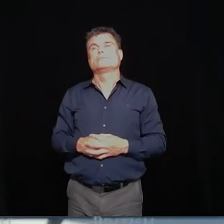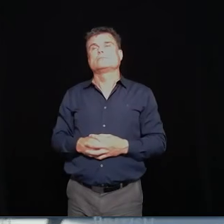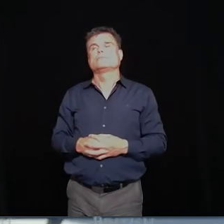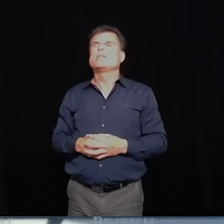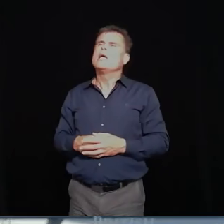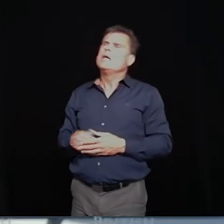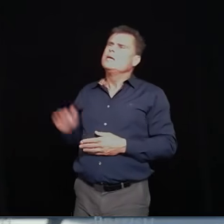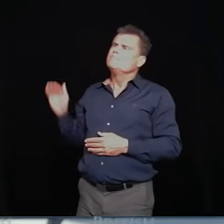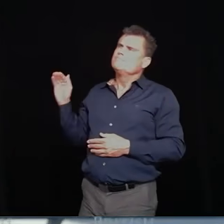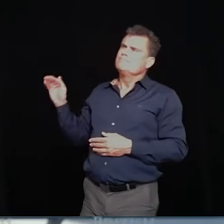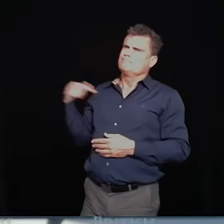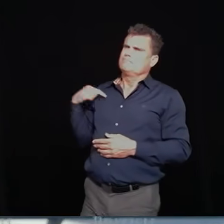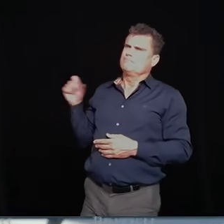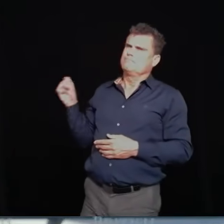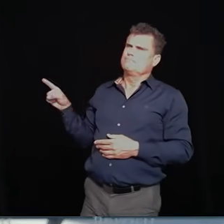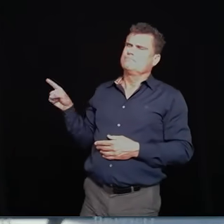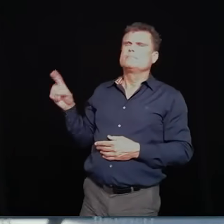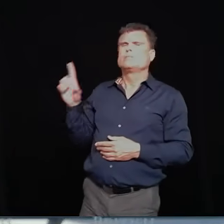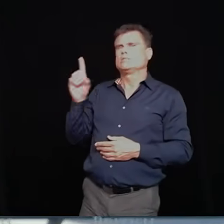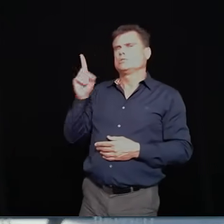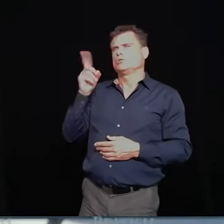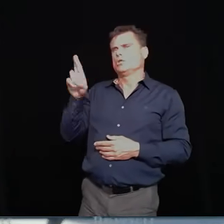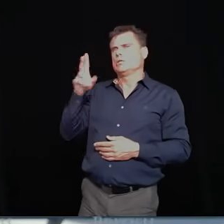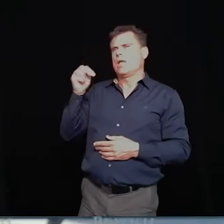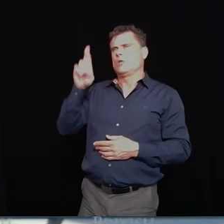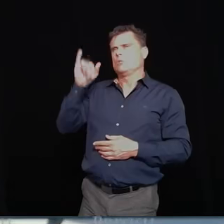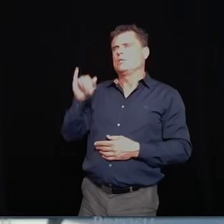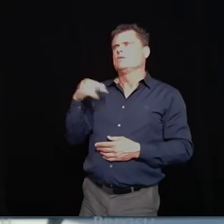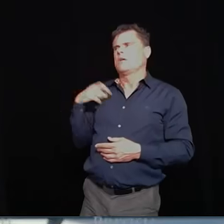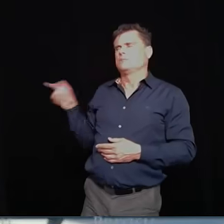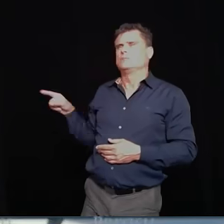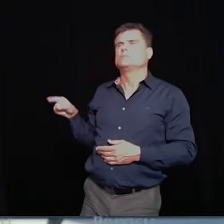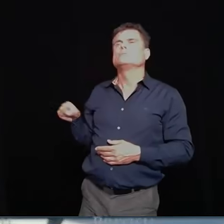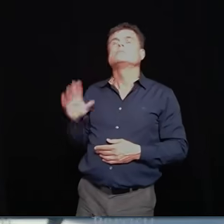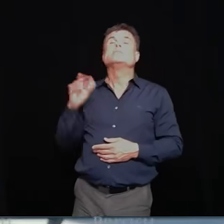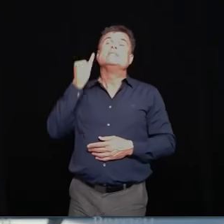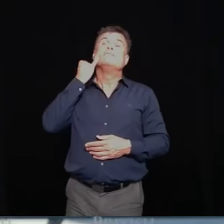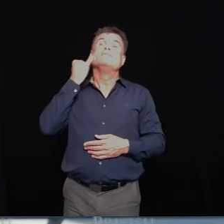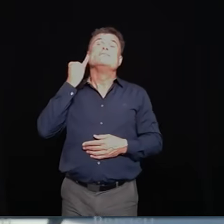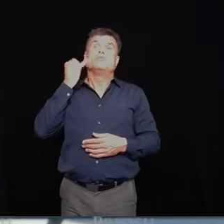it is above and beyond what we feel is needed given the evidence.